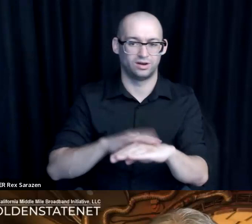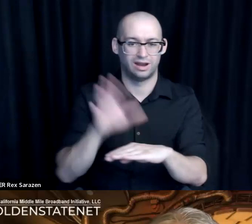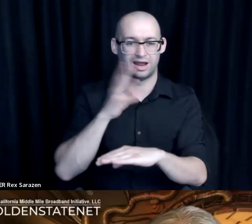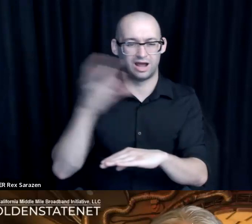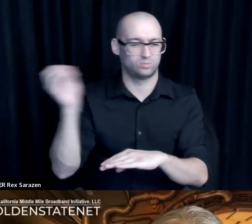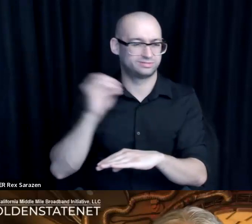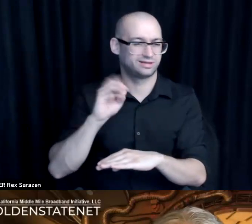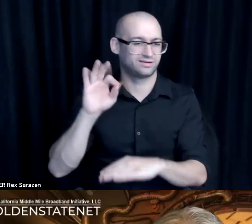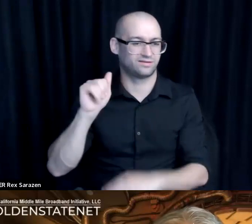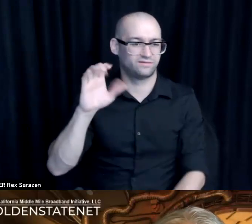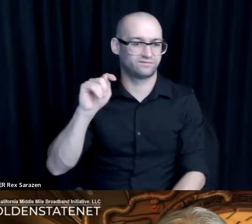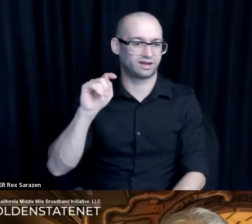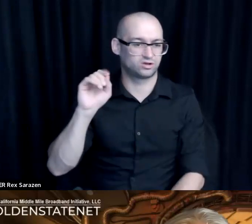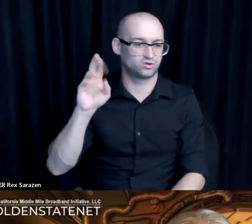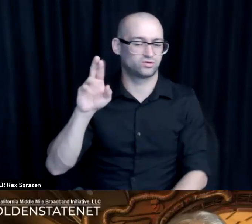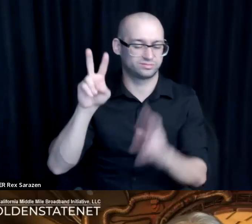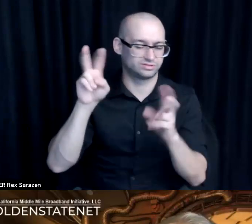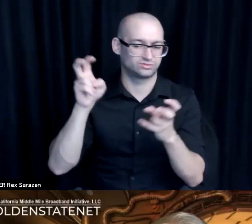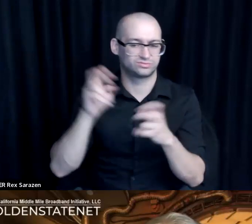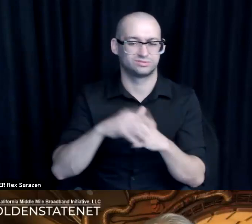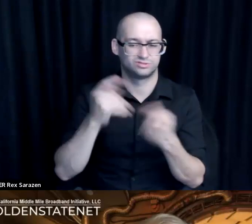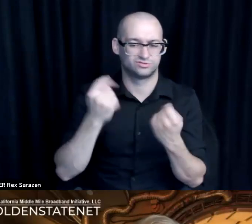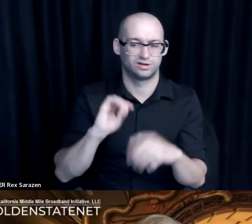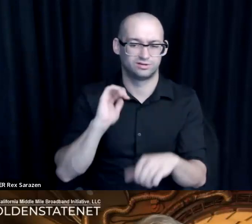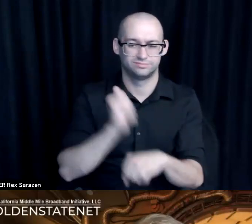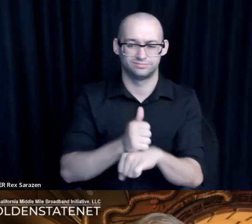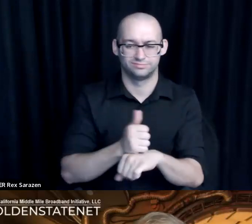that we're working in to try to make sure that we can build as much as we possibly can.